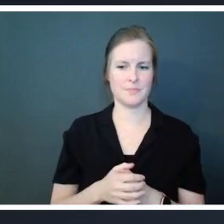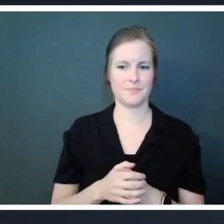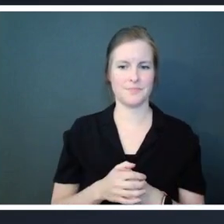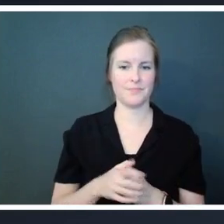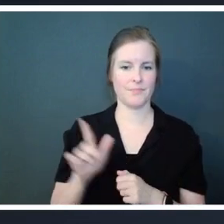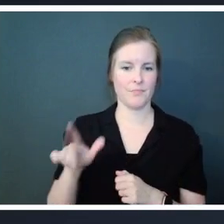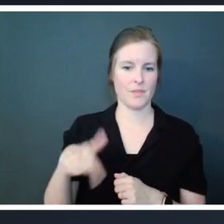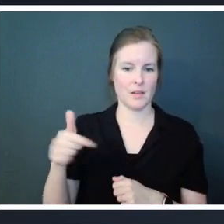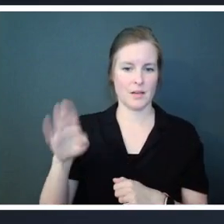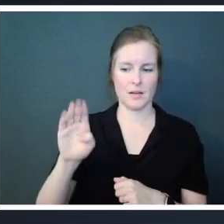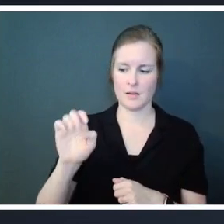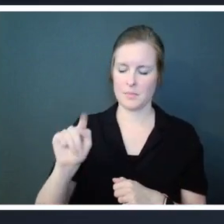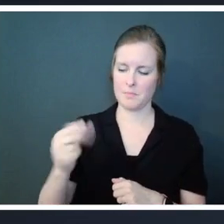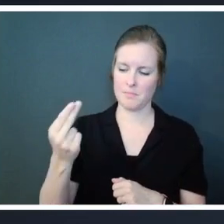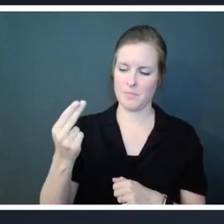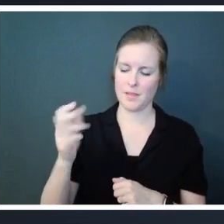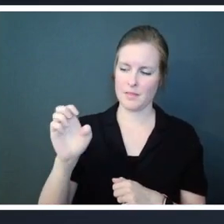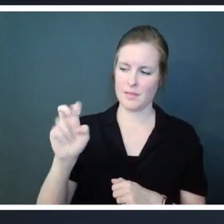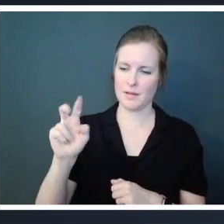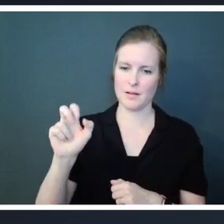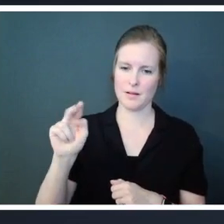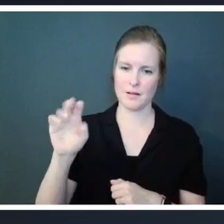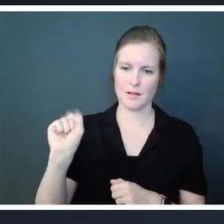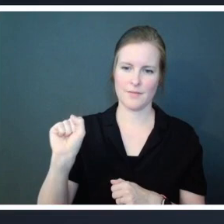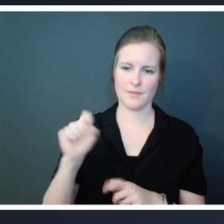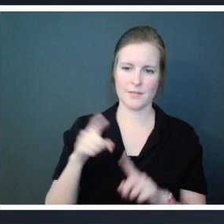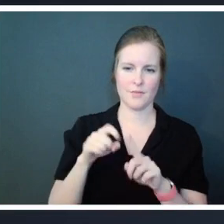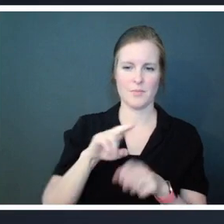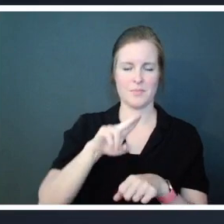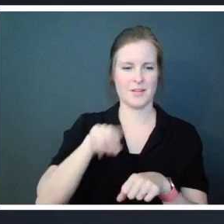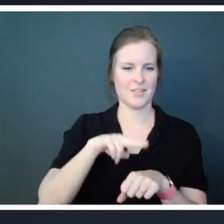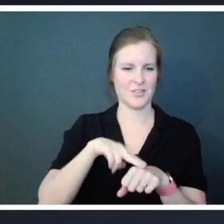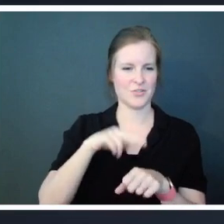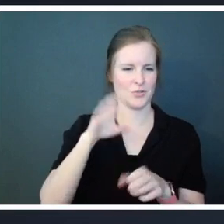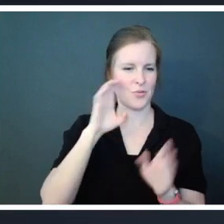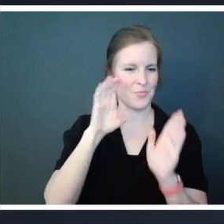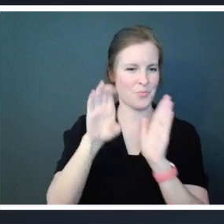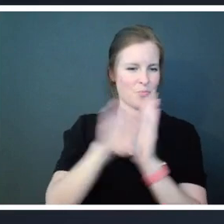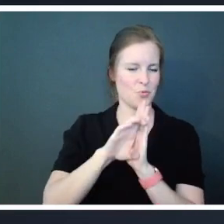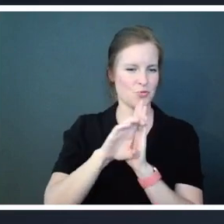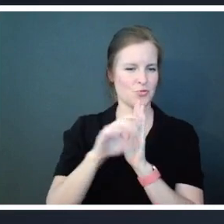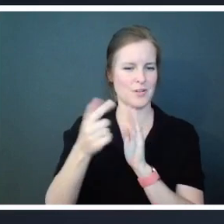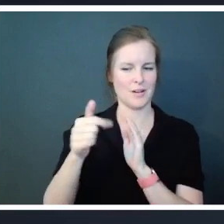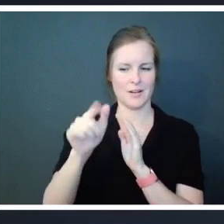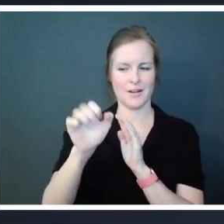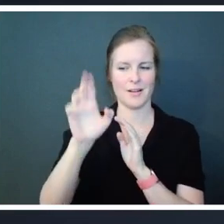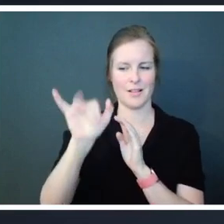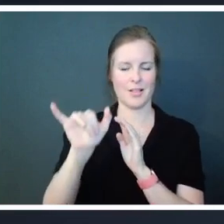on camera now from the National Portrait Gallery. And Beth is going to speak further